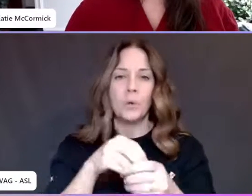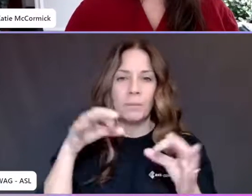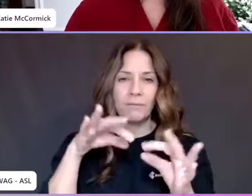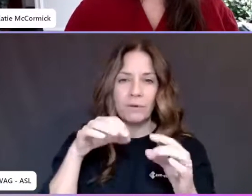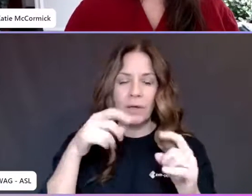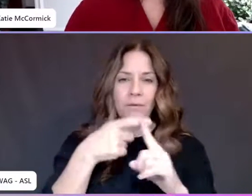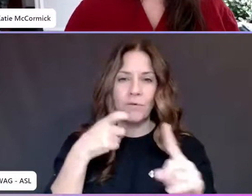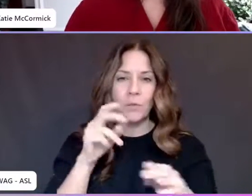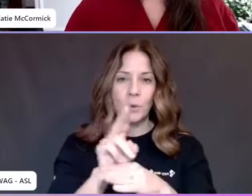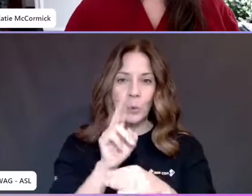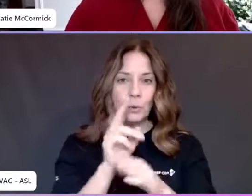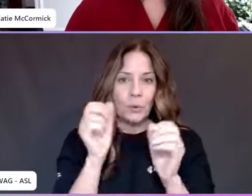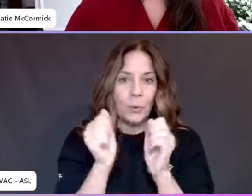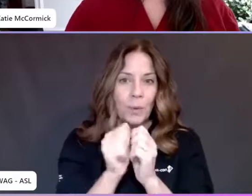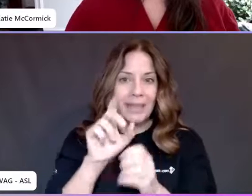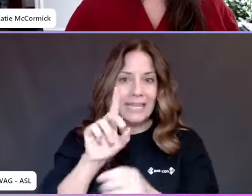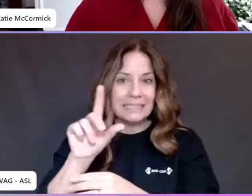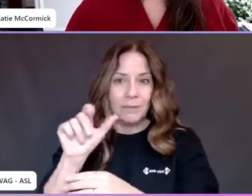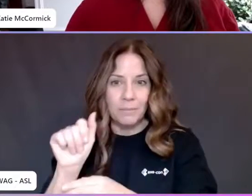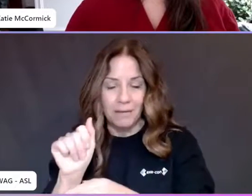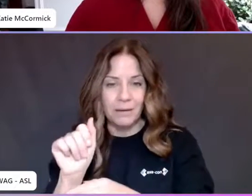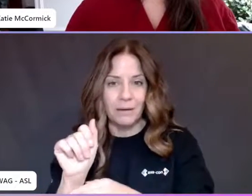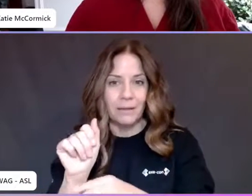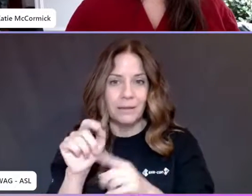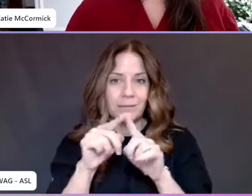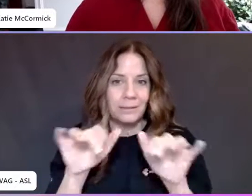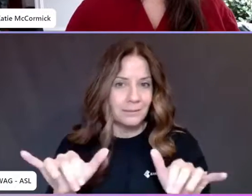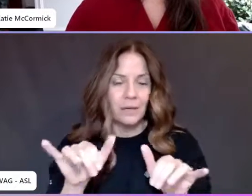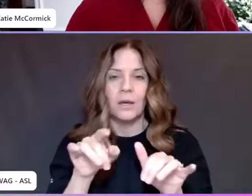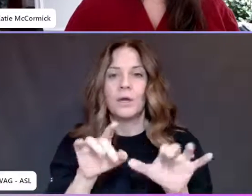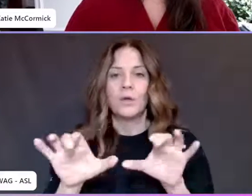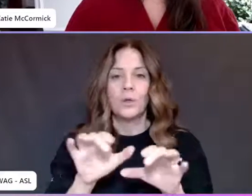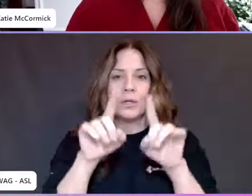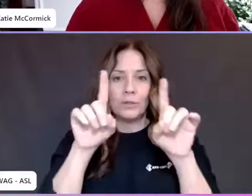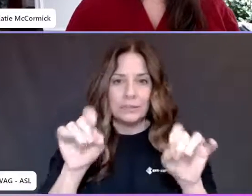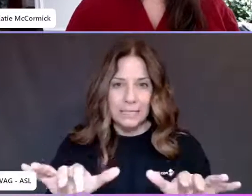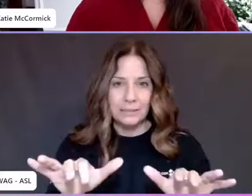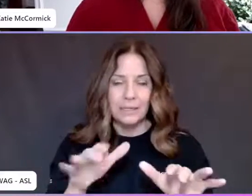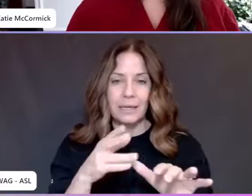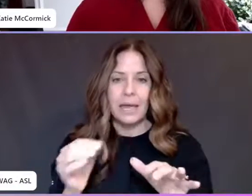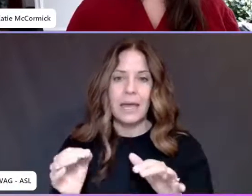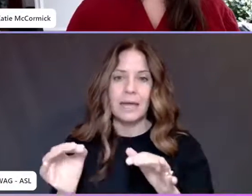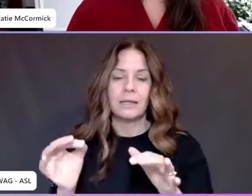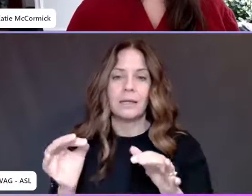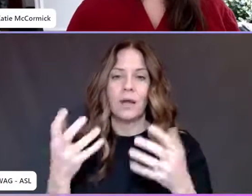[Heidi Kelly-Gibson] That's great. I have a question. Are